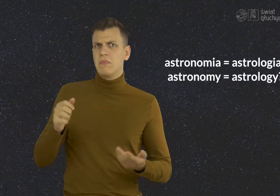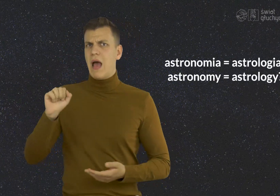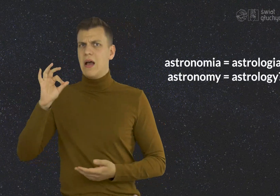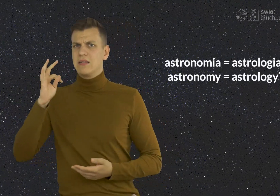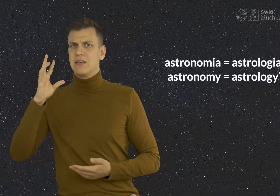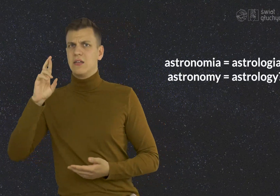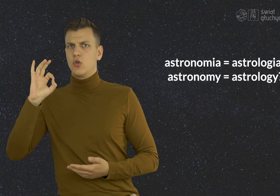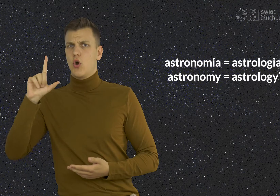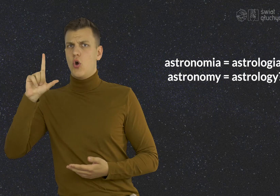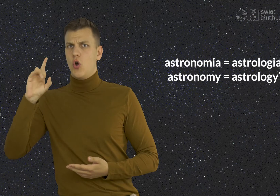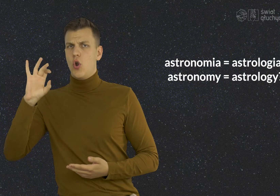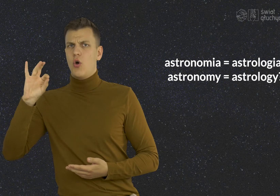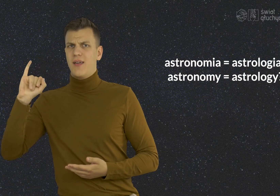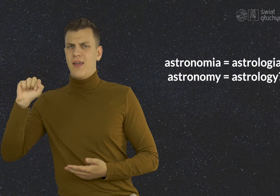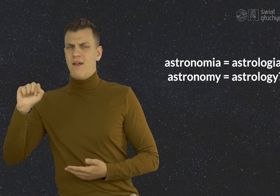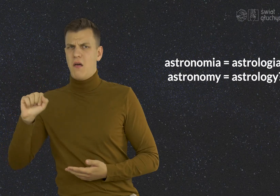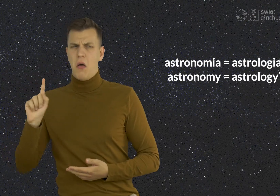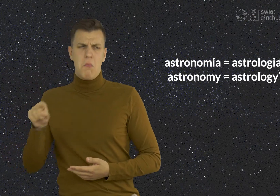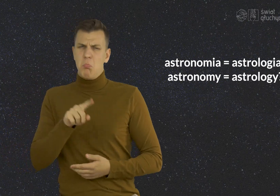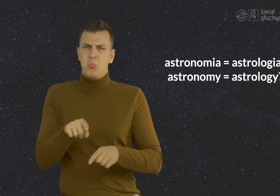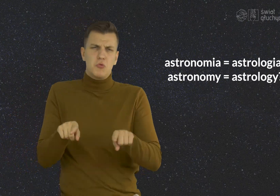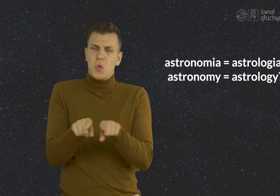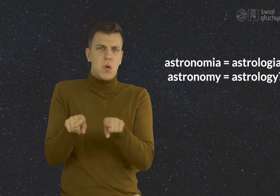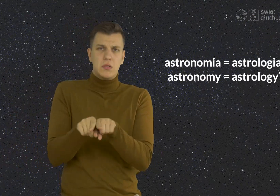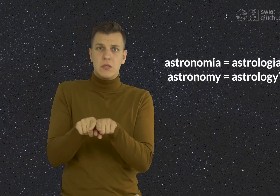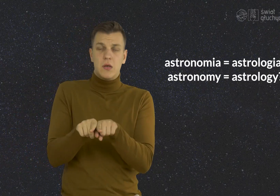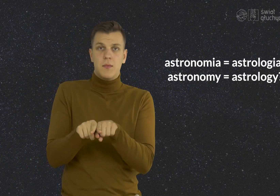"astrology".